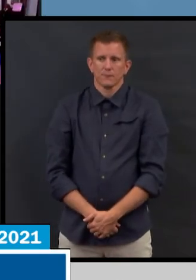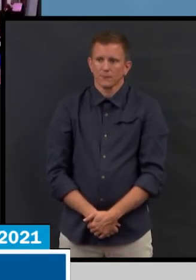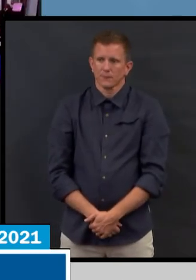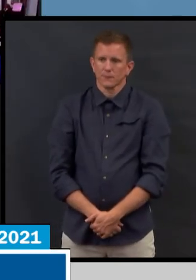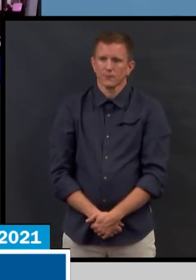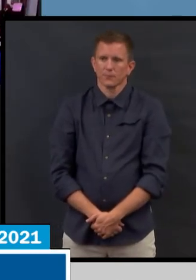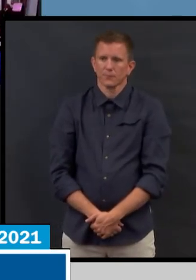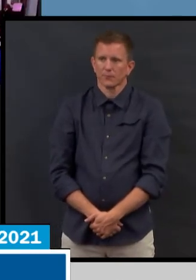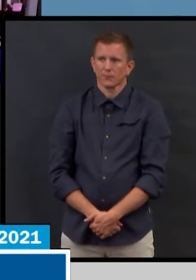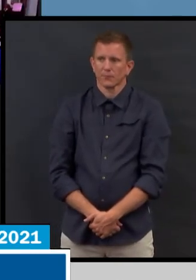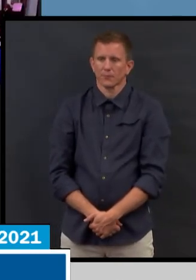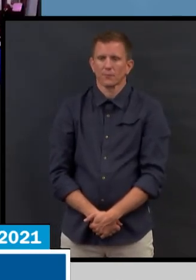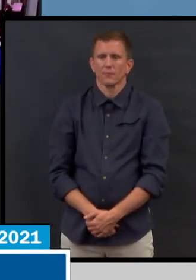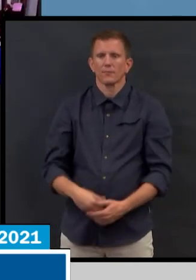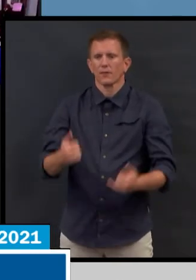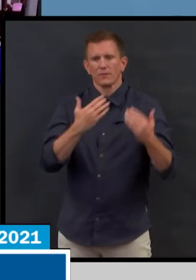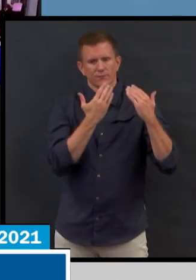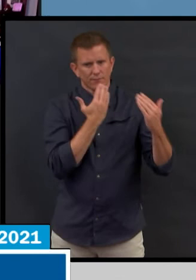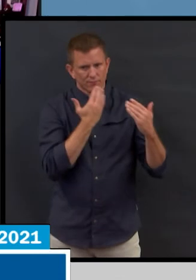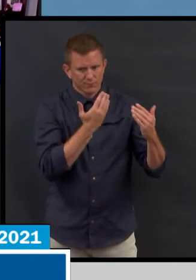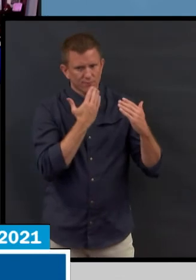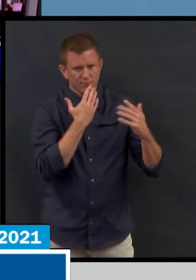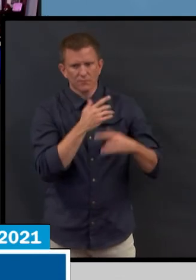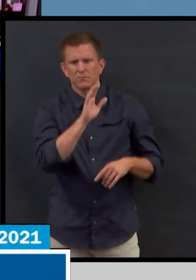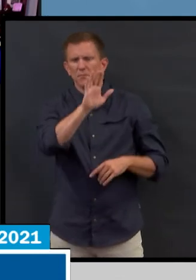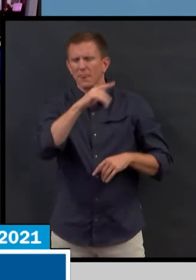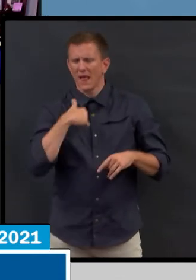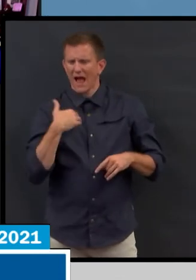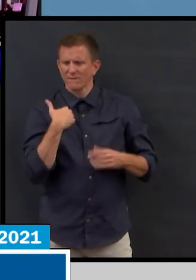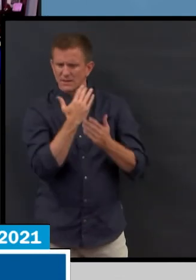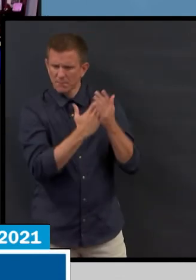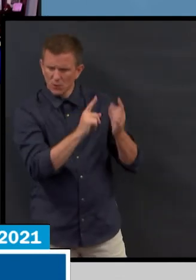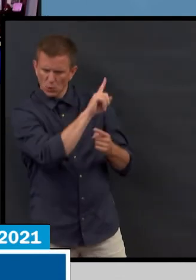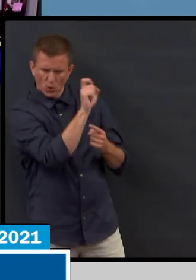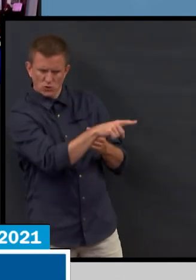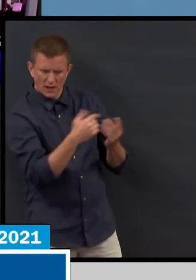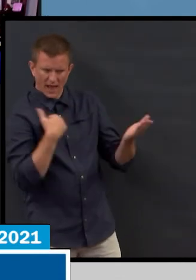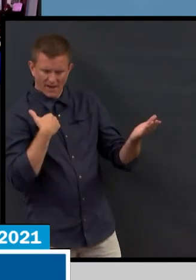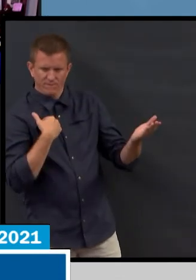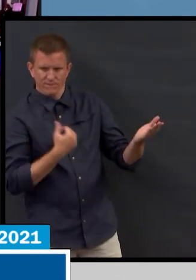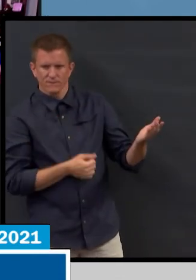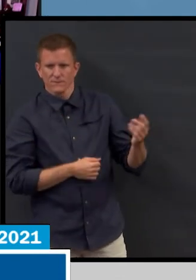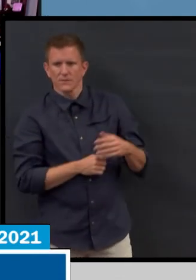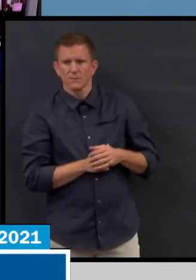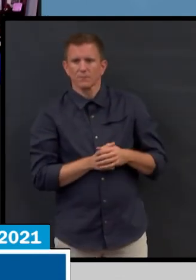are some questions for you uh this one is coming in from the facebook side how come green space has